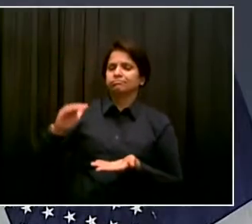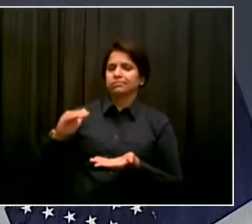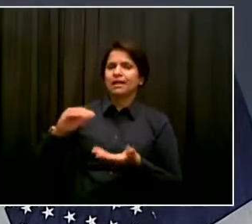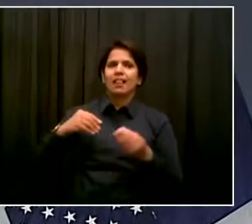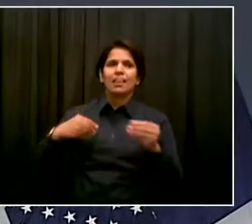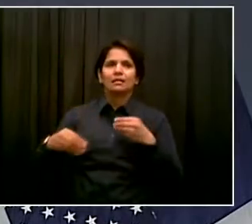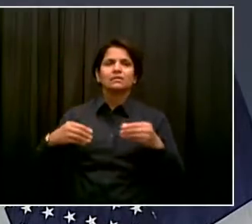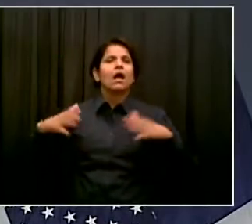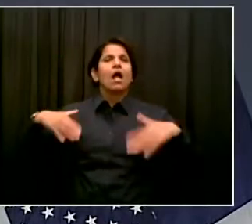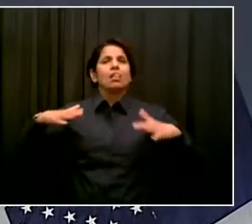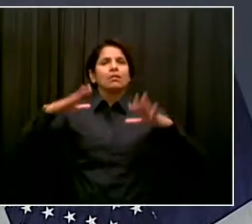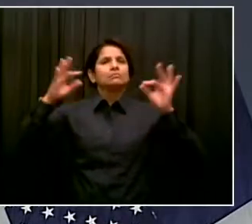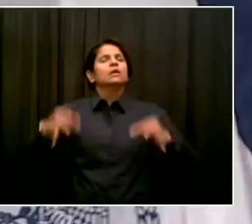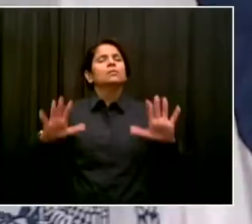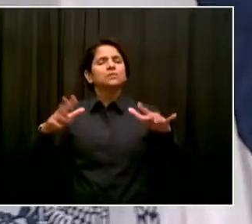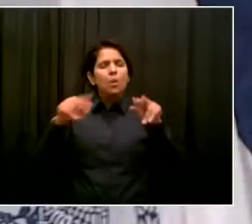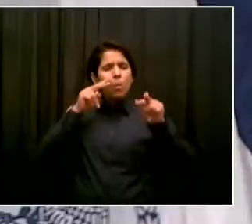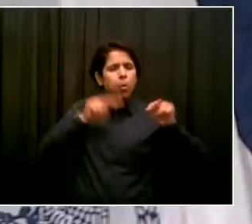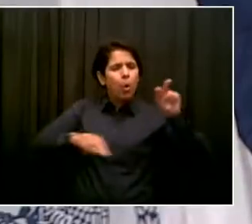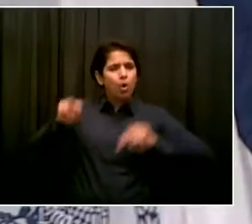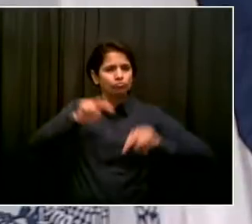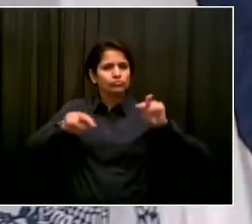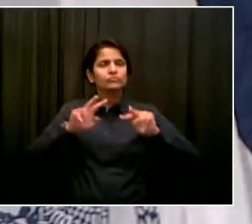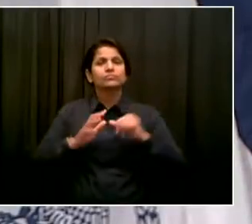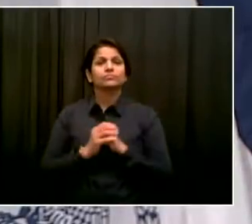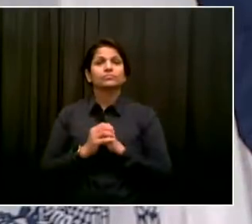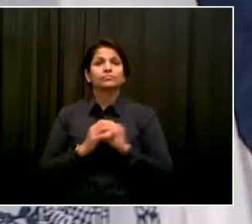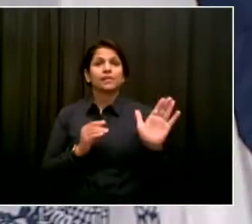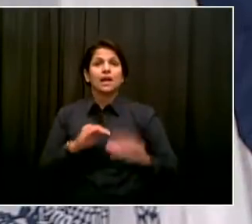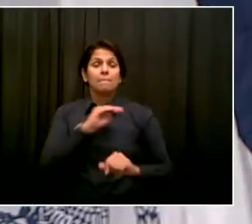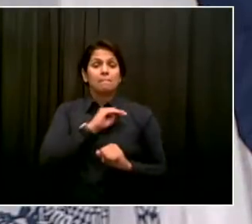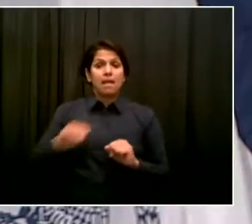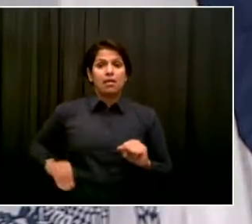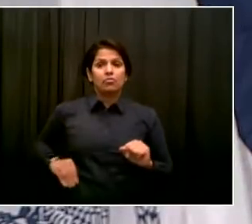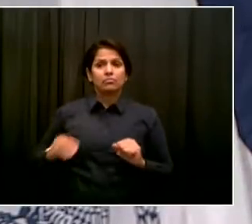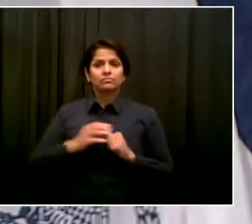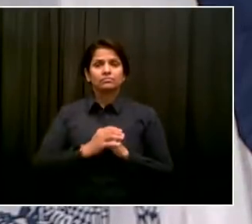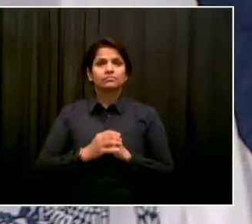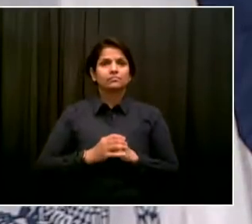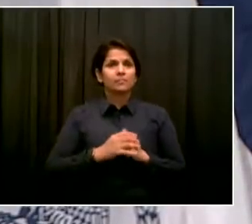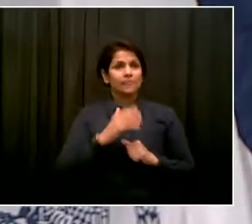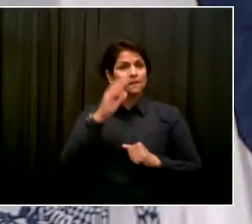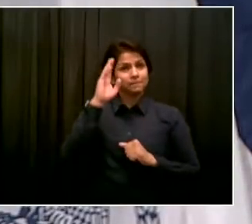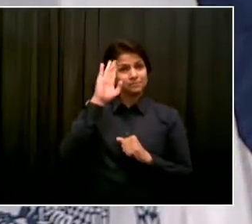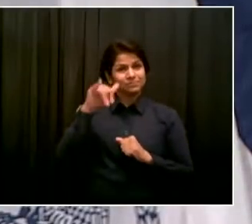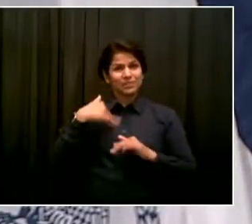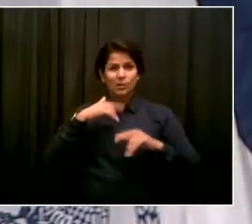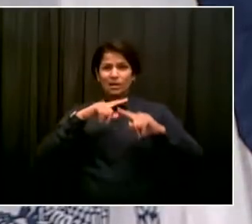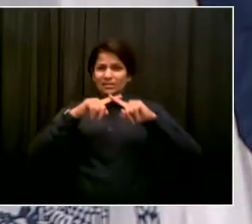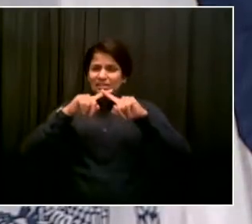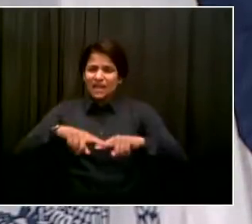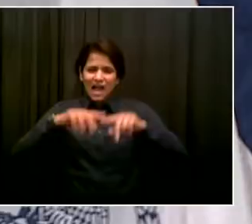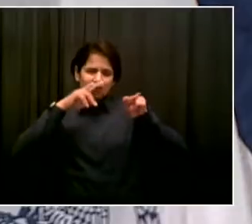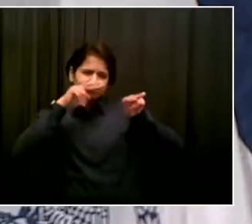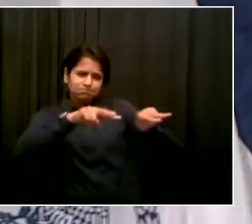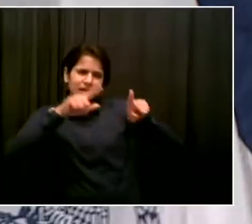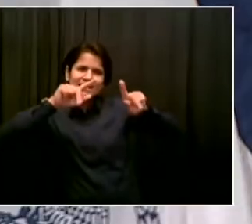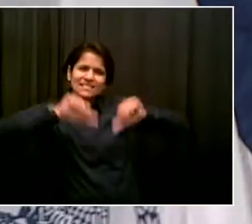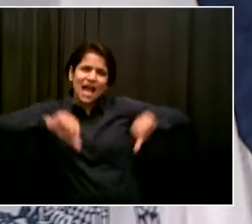RELAXING SOME OF THOSE MEASURES BUT NOW IS NOT THE TIME TO RELAX. YEAH, JAMES, LOOK IT IS ALSO